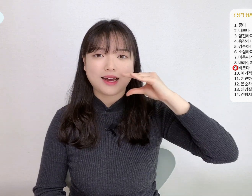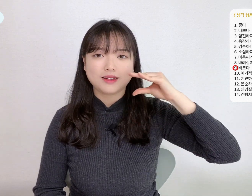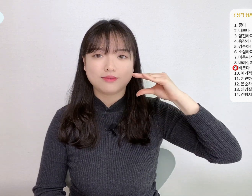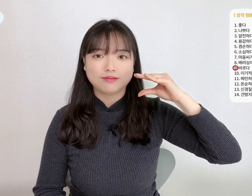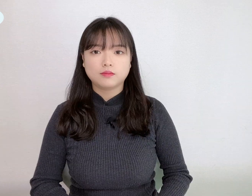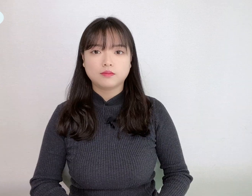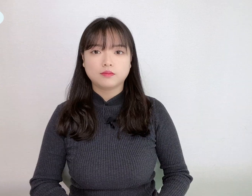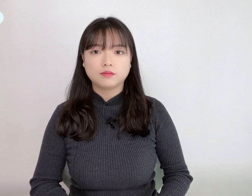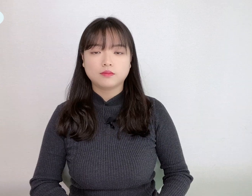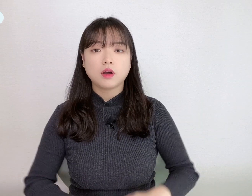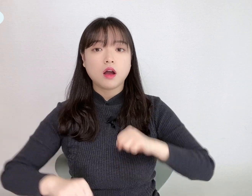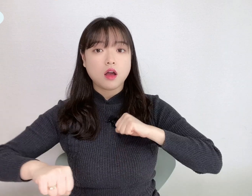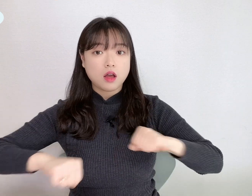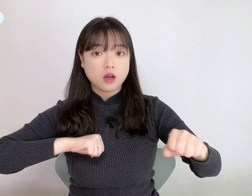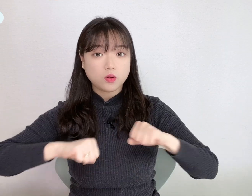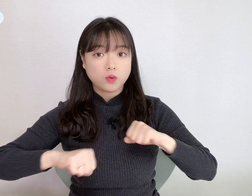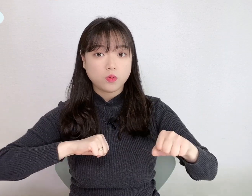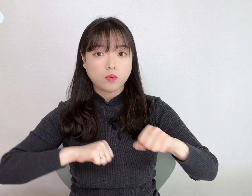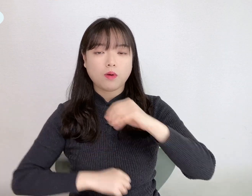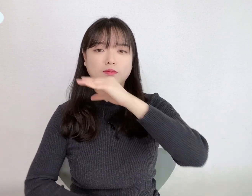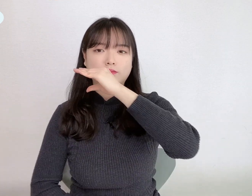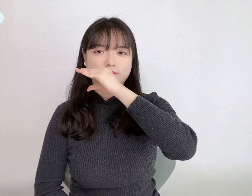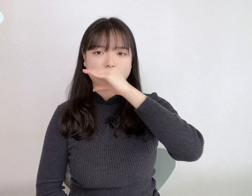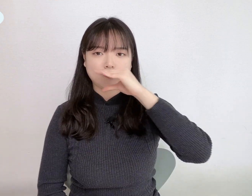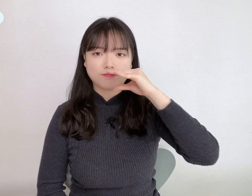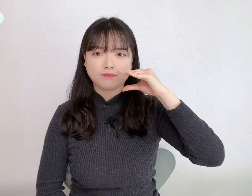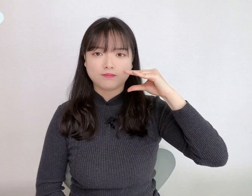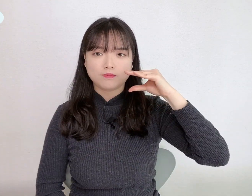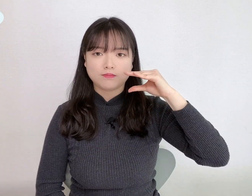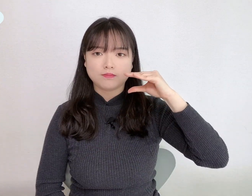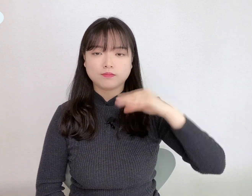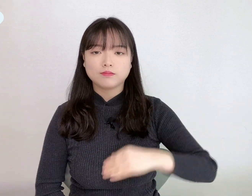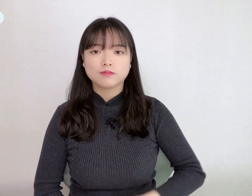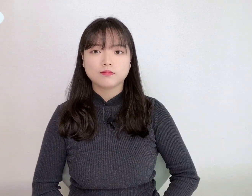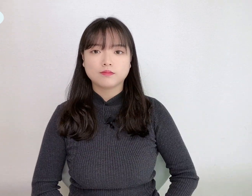do the right thing / do the right thing ( action + right )